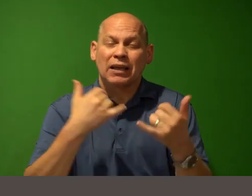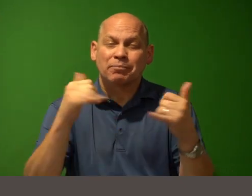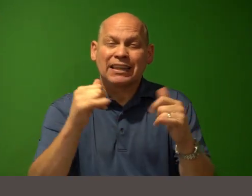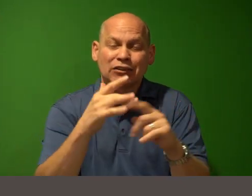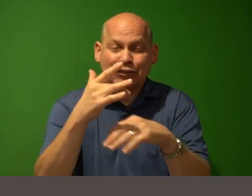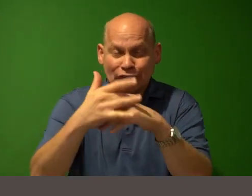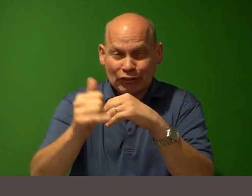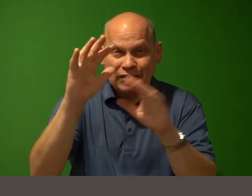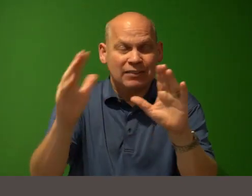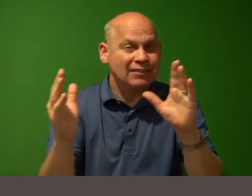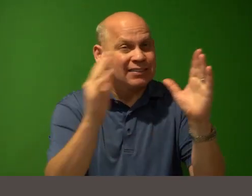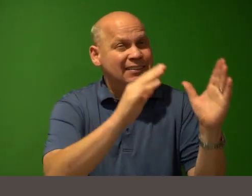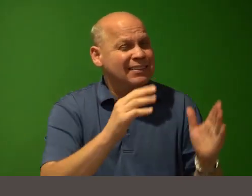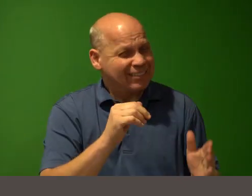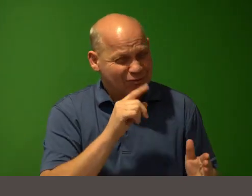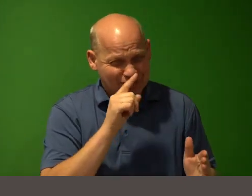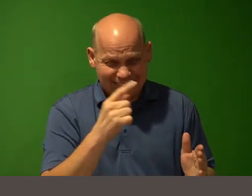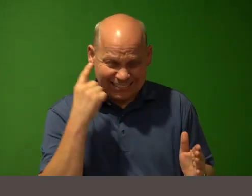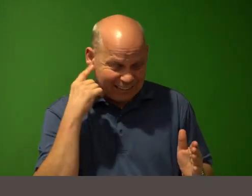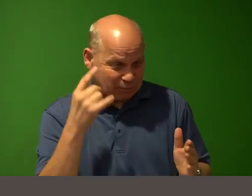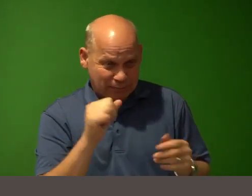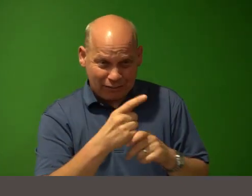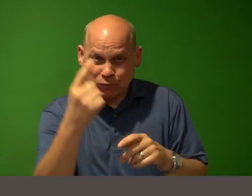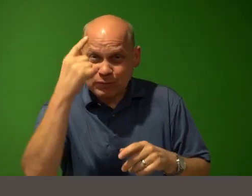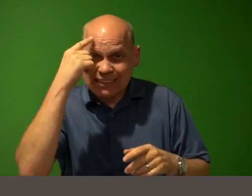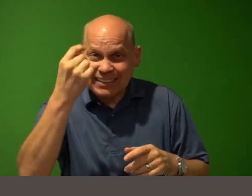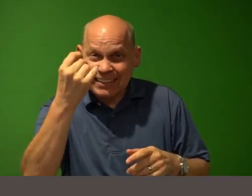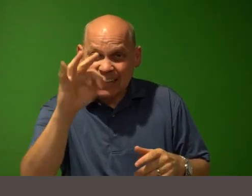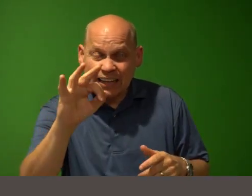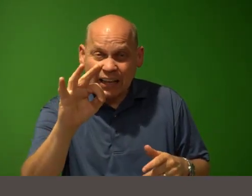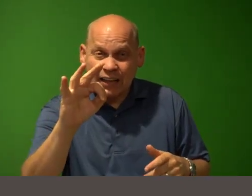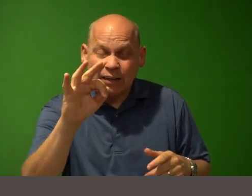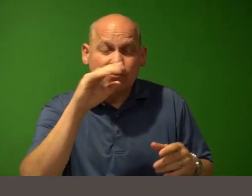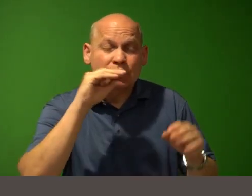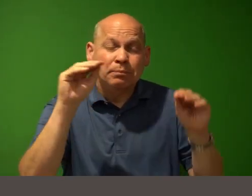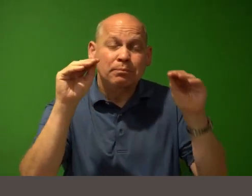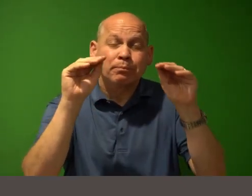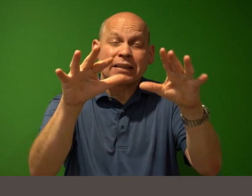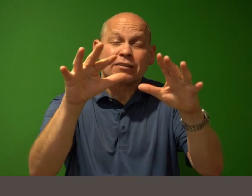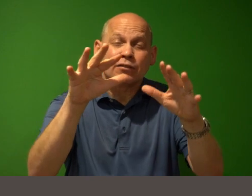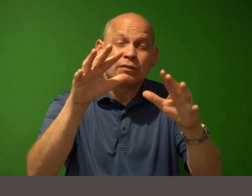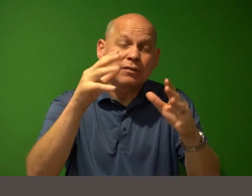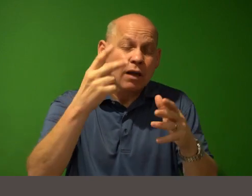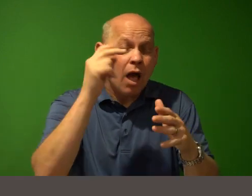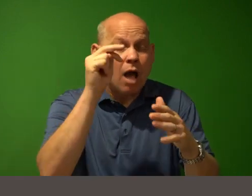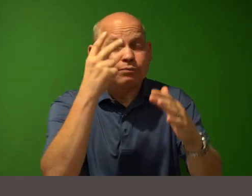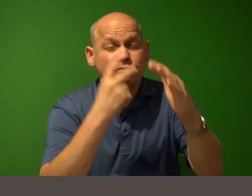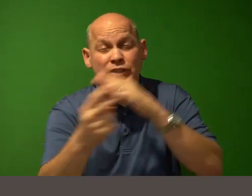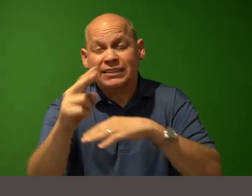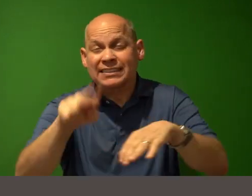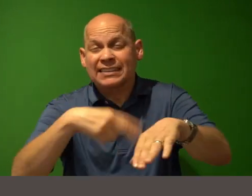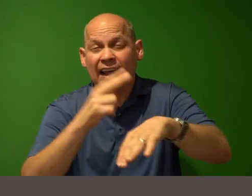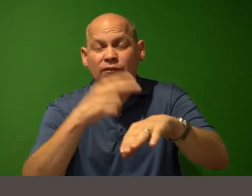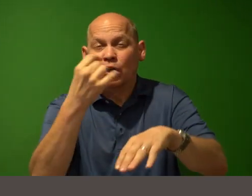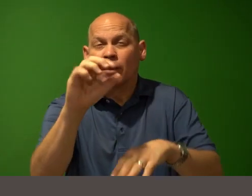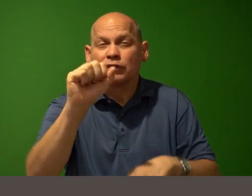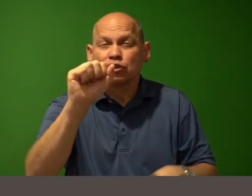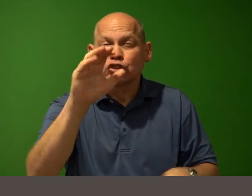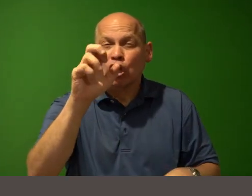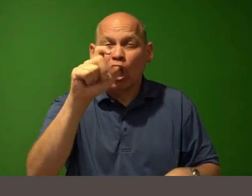Doesn't it make you think of the mysterious and unpredictable nature of the Scarlet Witch?